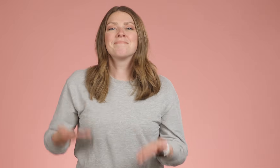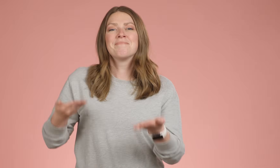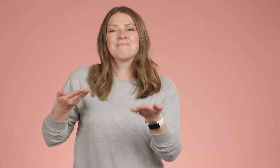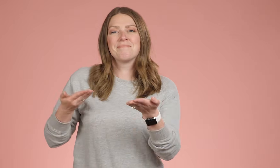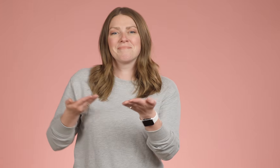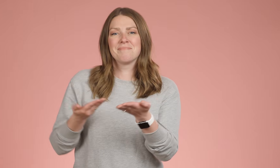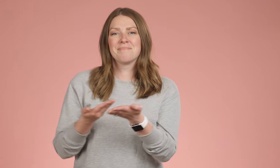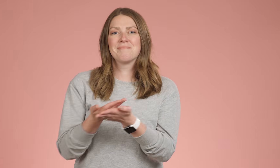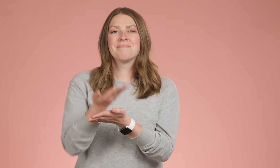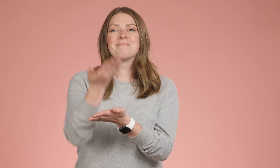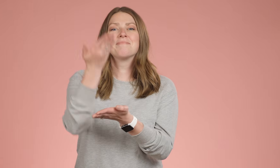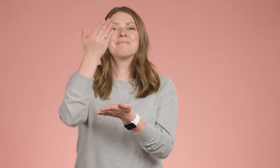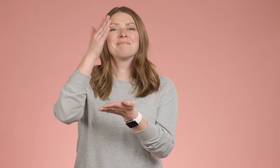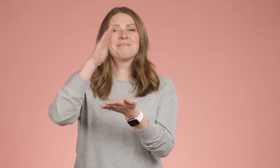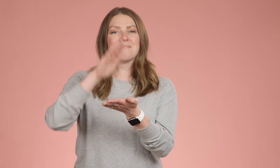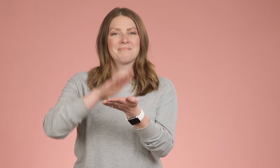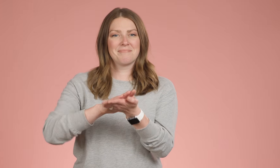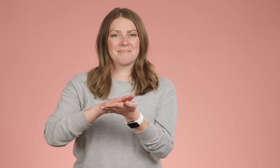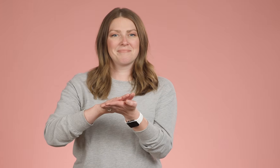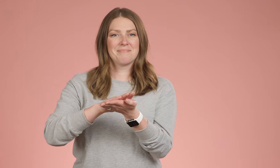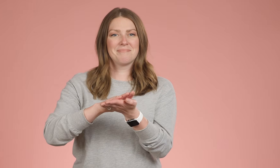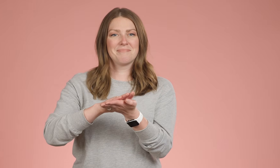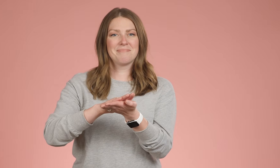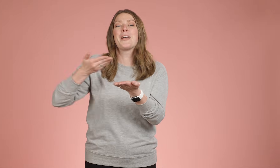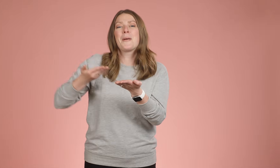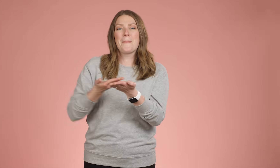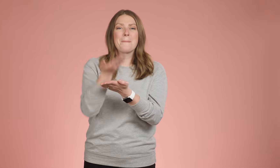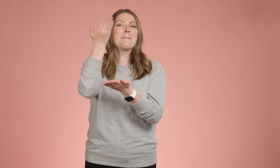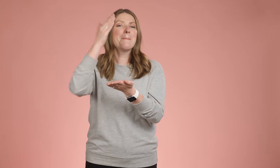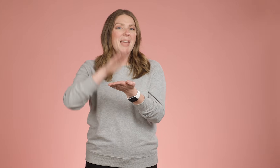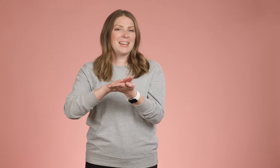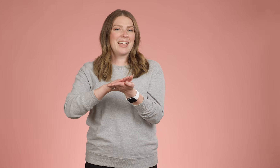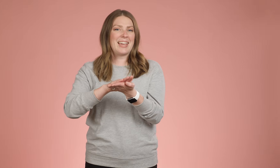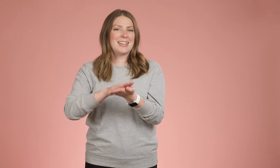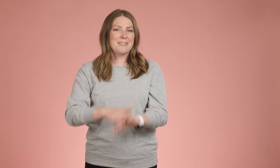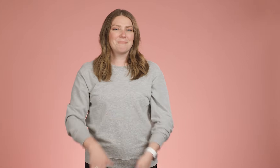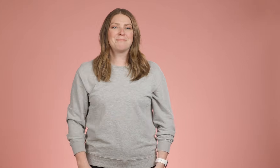is taking the pancake and flipping it. Pancake.